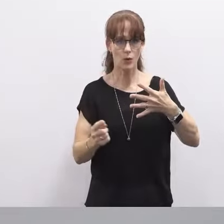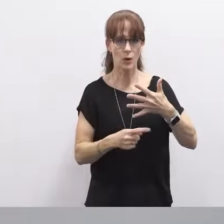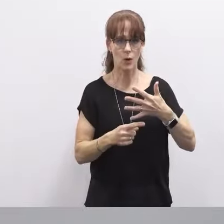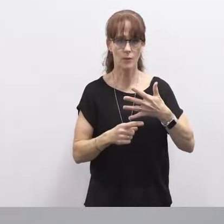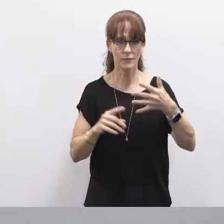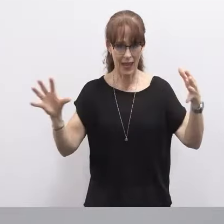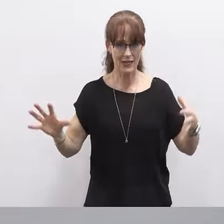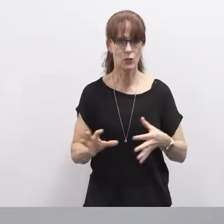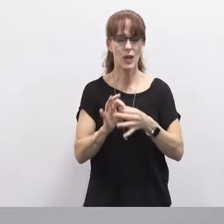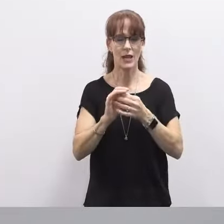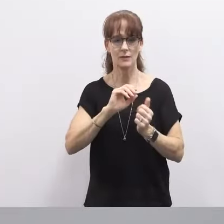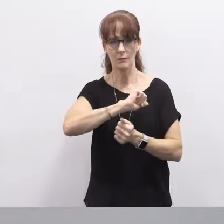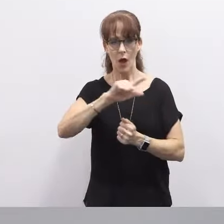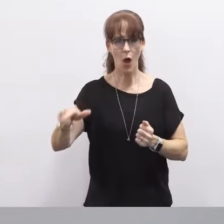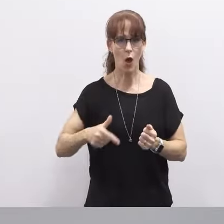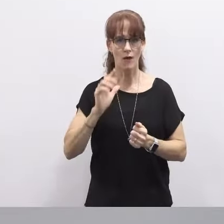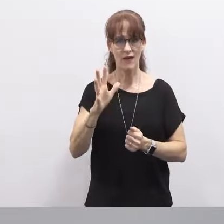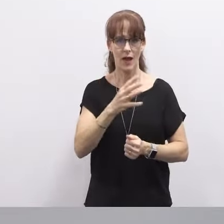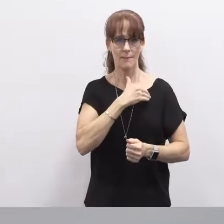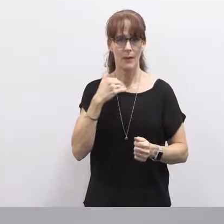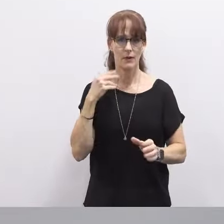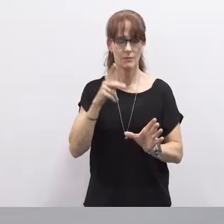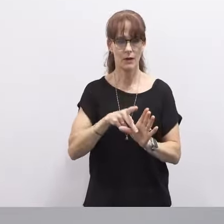with all five members participating in the vote.